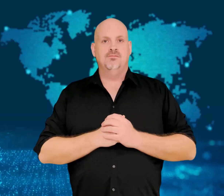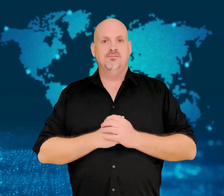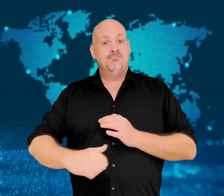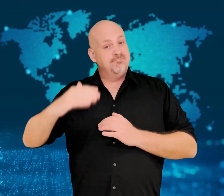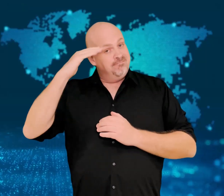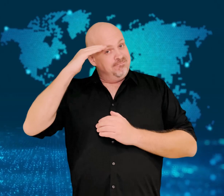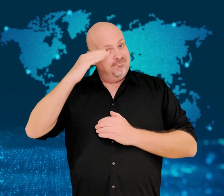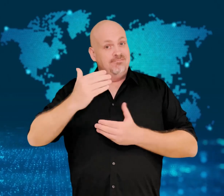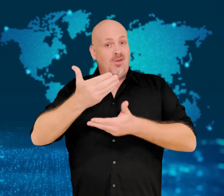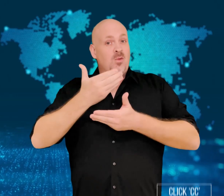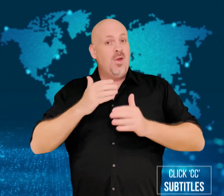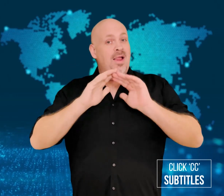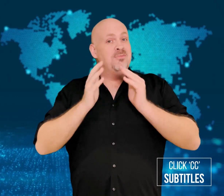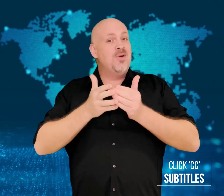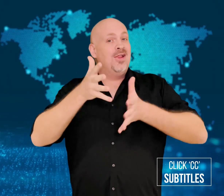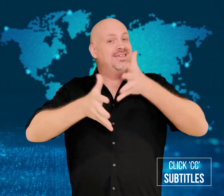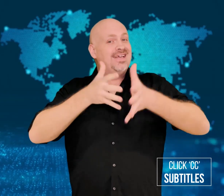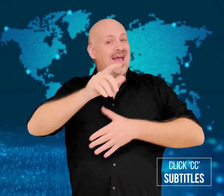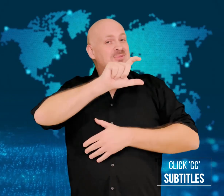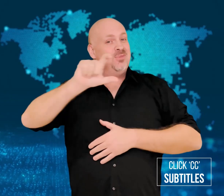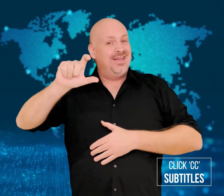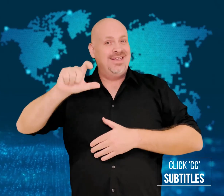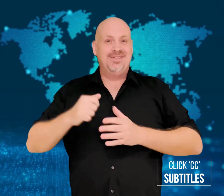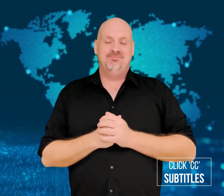Welcome to WorldSign Week!